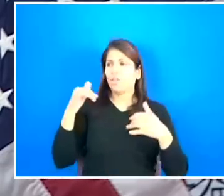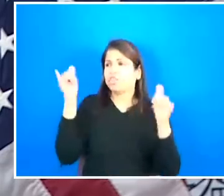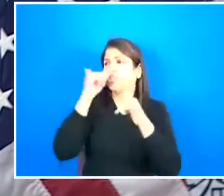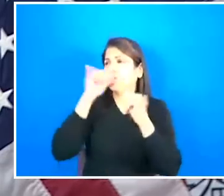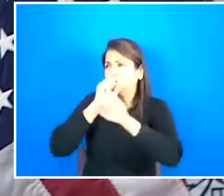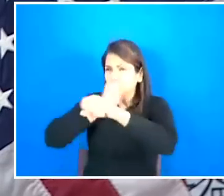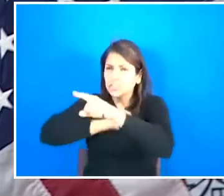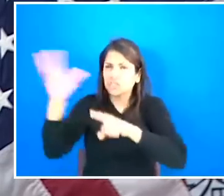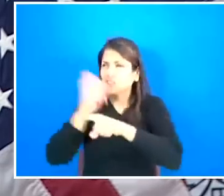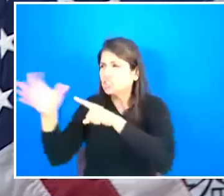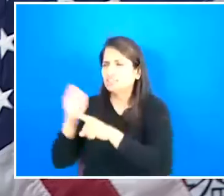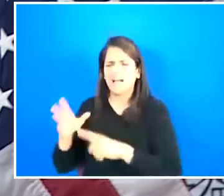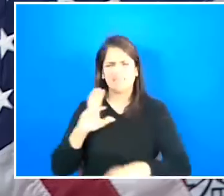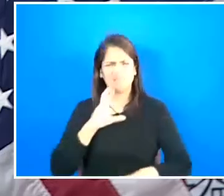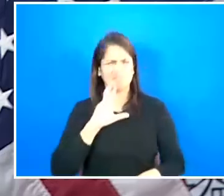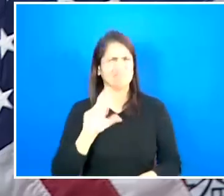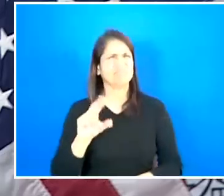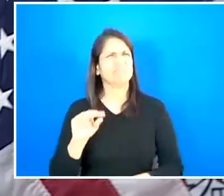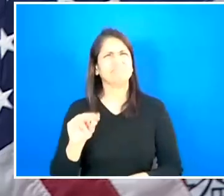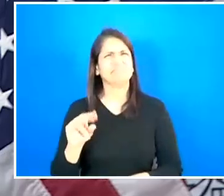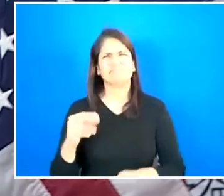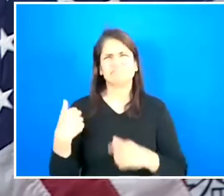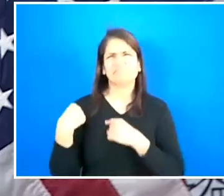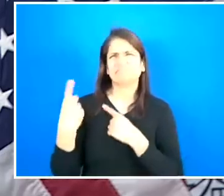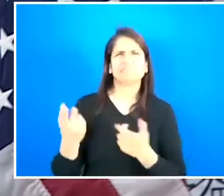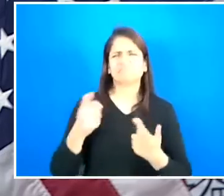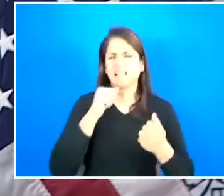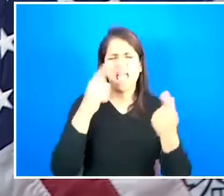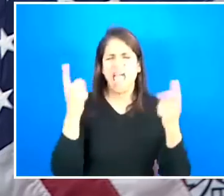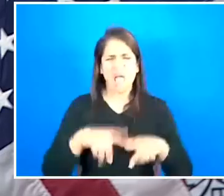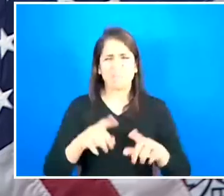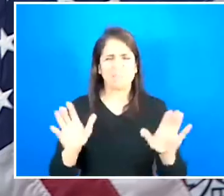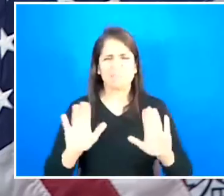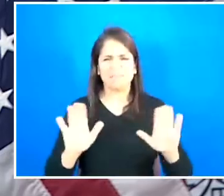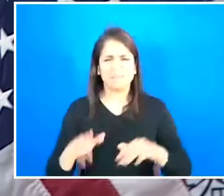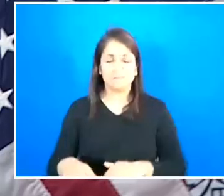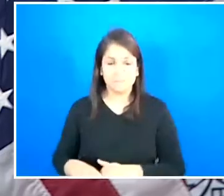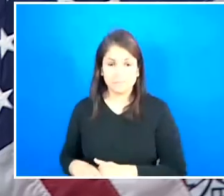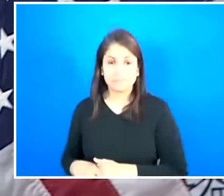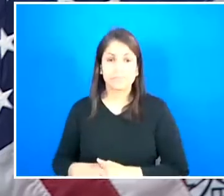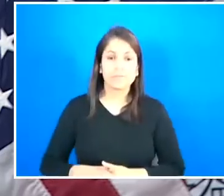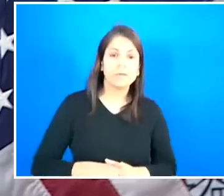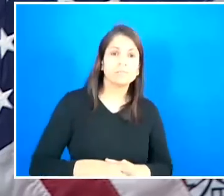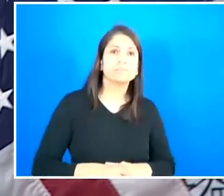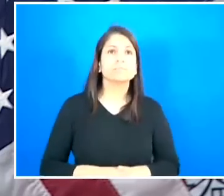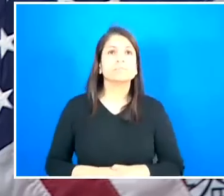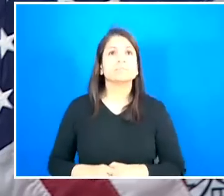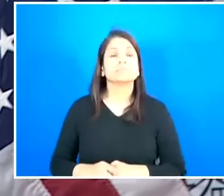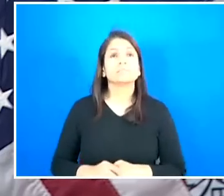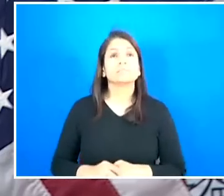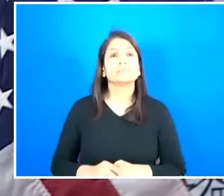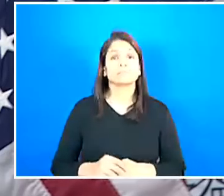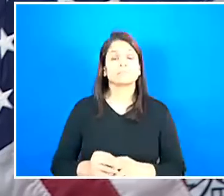OF PRANKSE BING ON PEOPLE'S MINDS BUT SOMETHING WE'LL CERTAINLY KEEP AN EYE ON. I THINK THE MESSAGE WOULD BE LEI, YOU KNOW, ANYTHING THAT